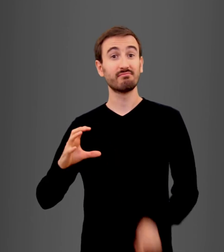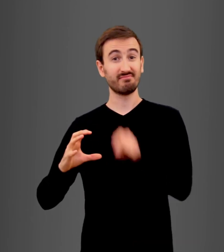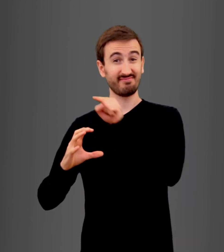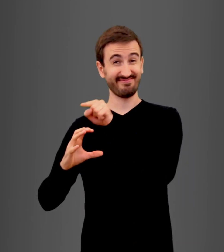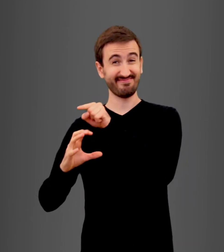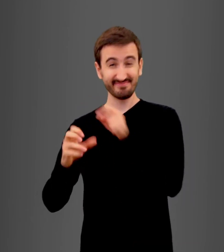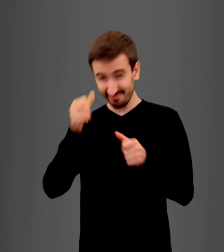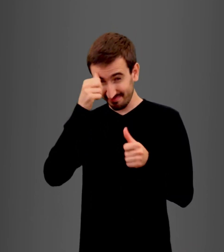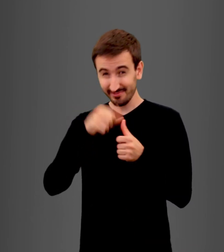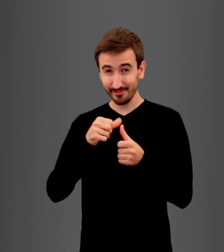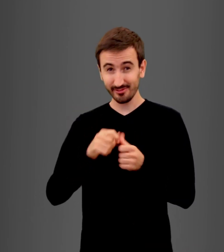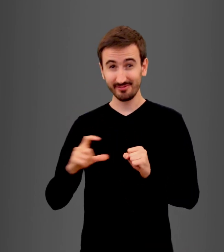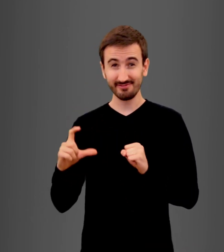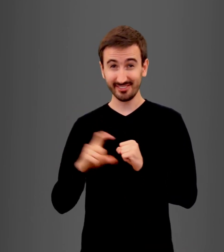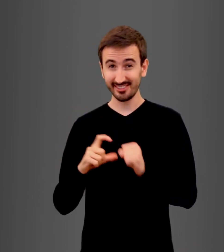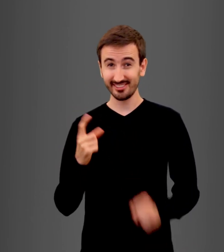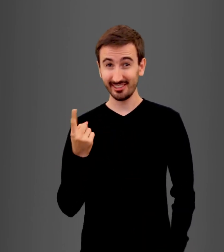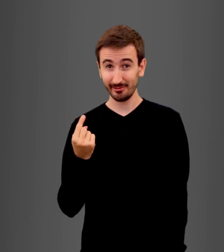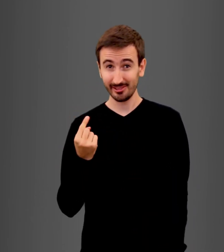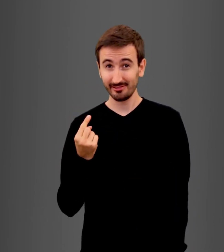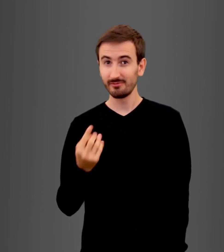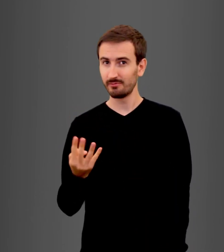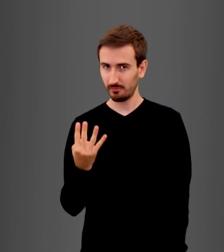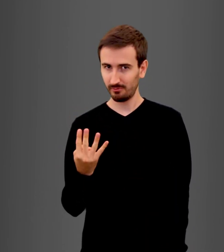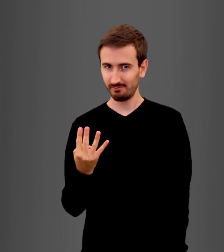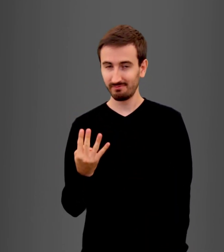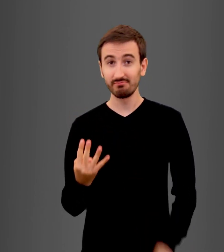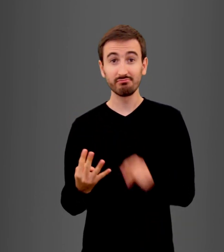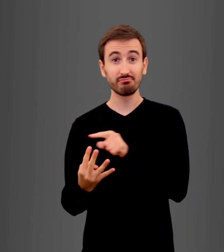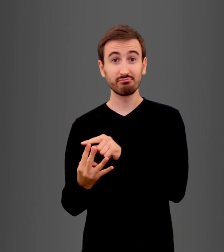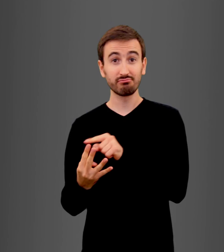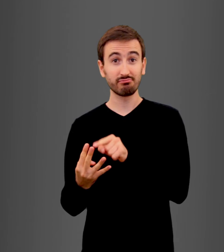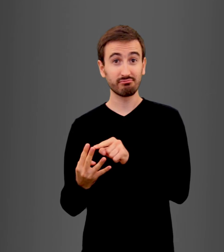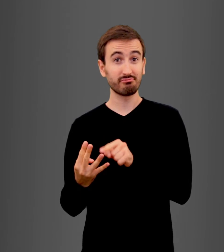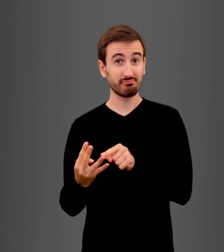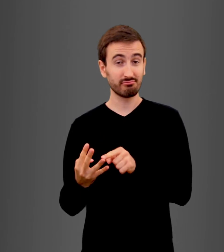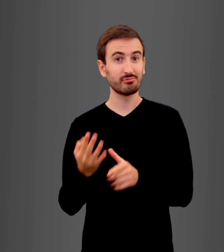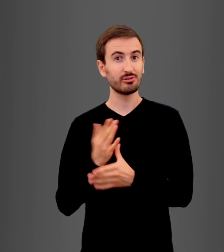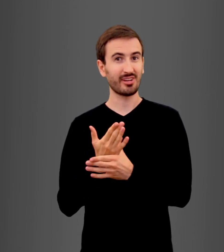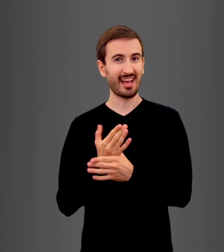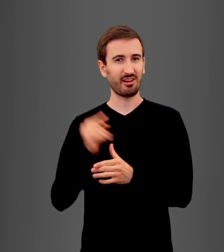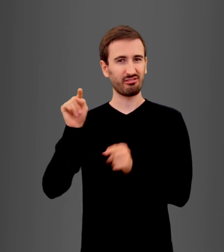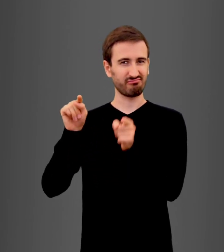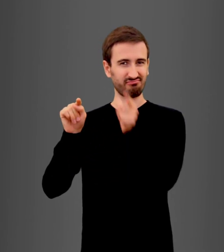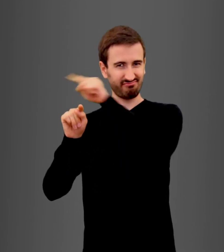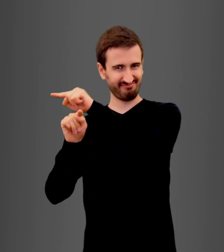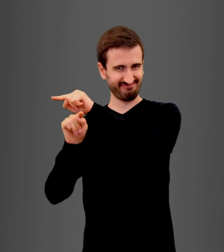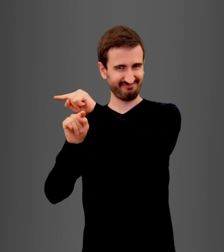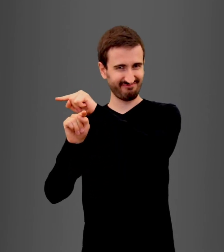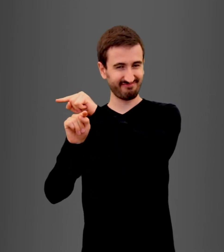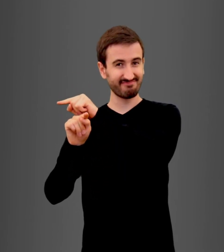Looking at one of these carbon atoms, recall that it has four valence electrons.